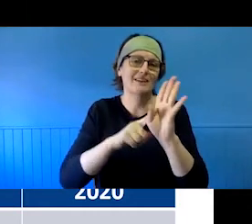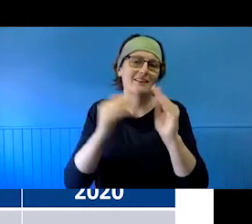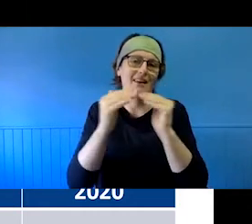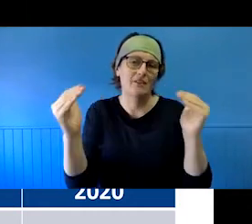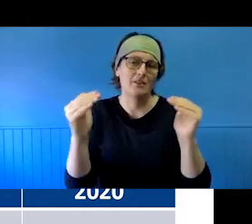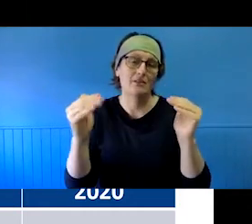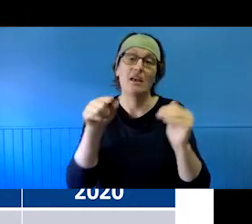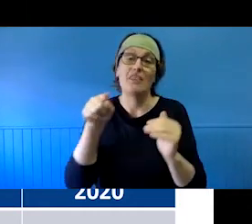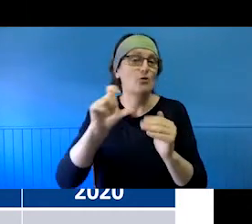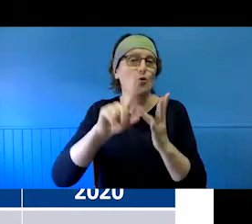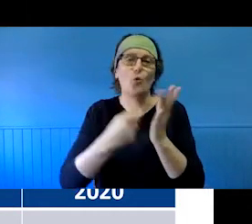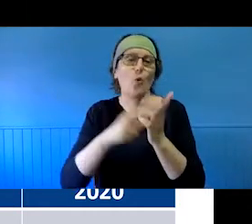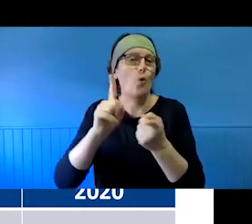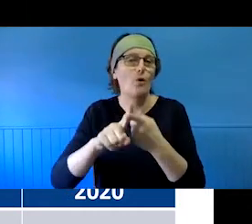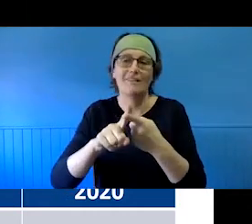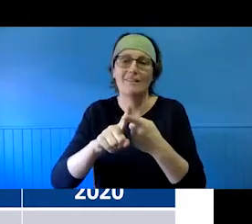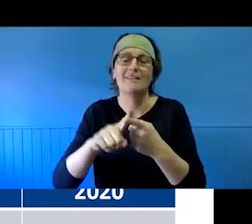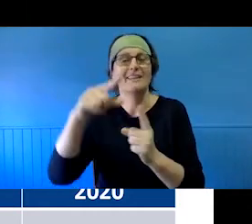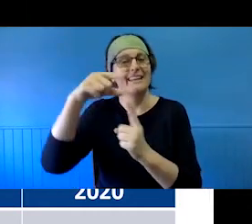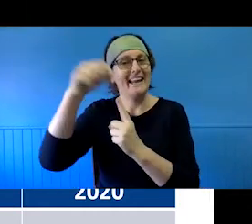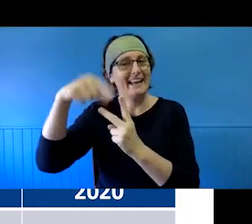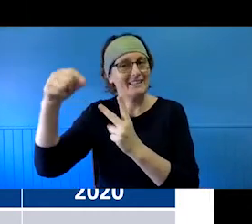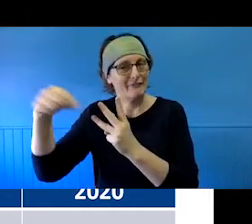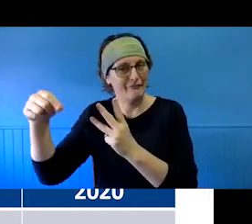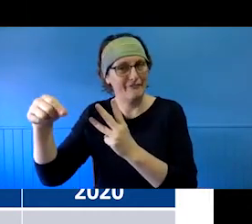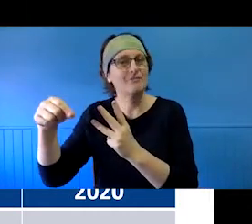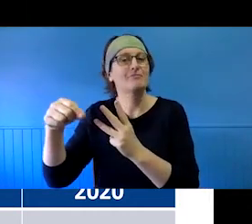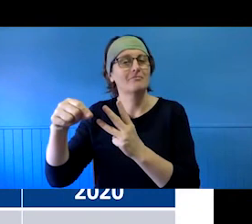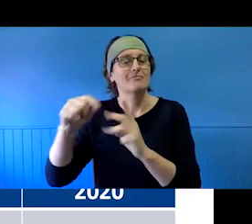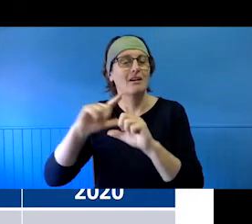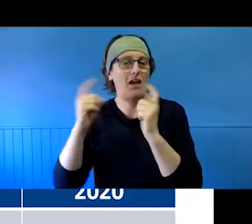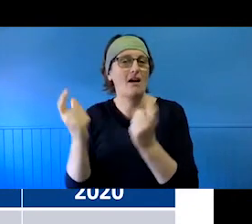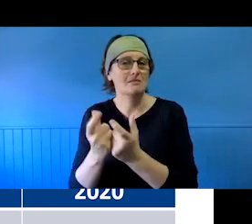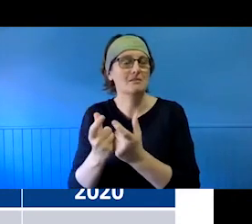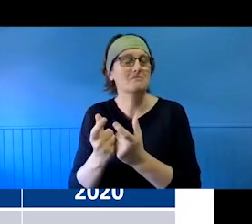weren't core, for the Bachelor of Music students. This is an important